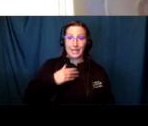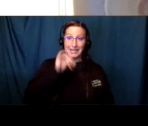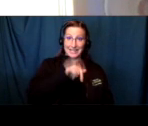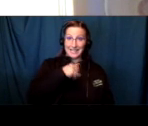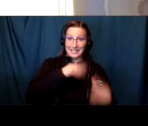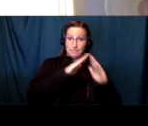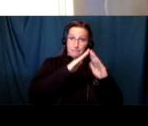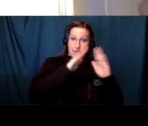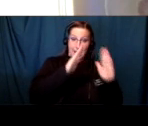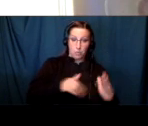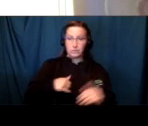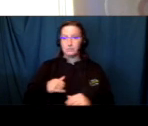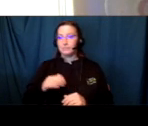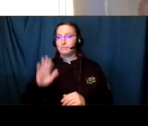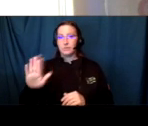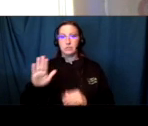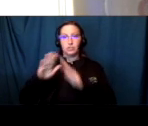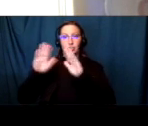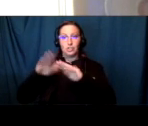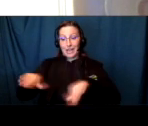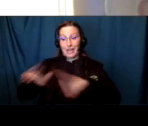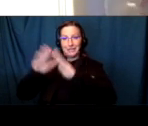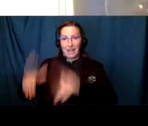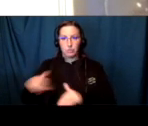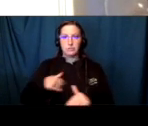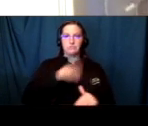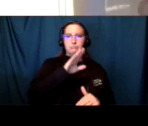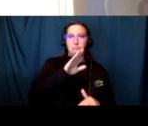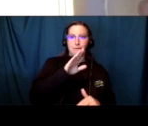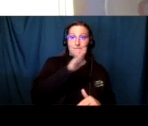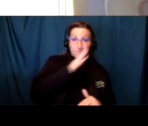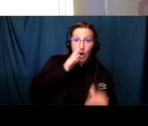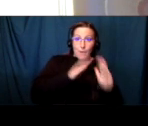in um a barn or on a farm. Where do animals live... on the farm,